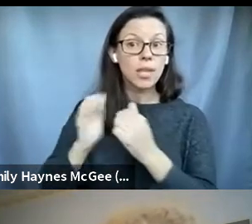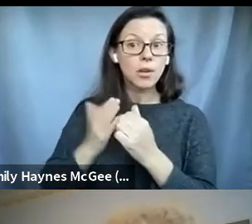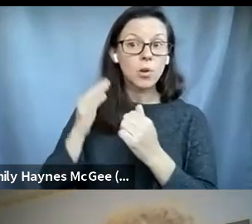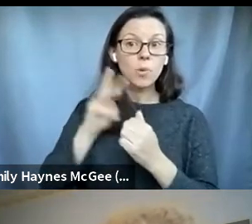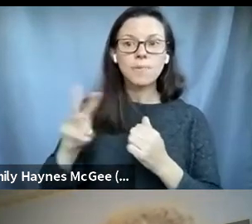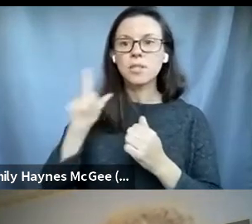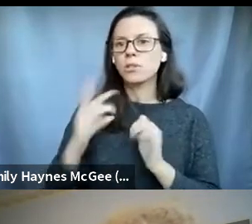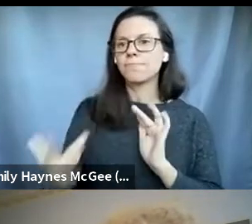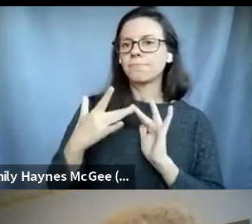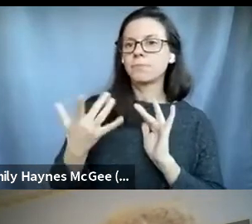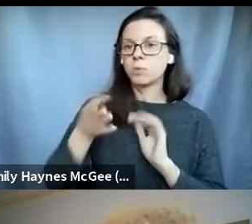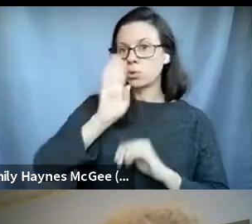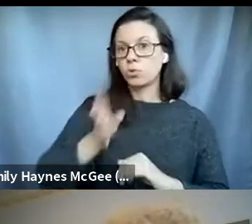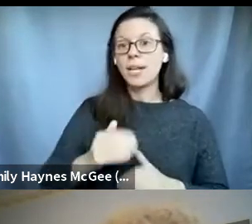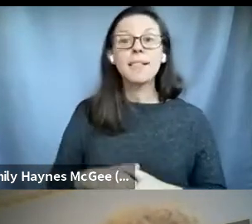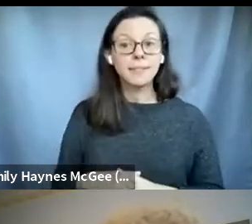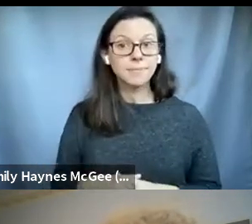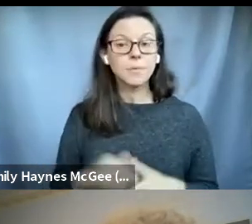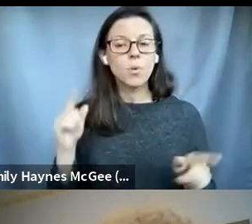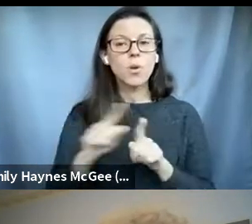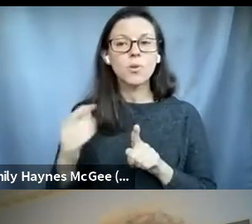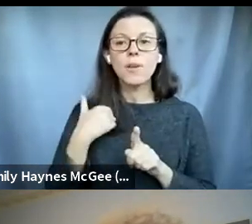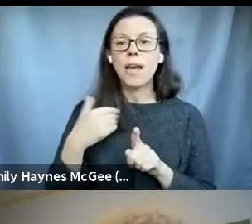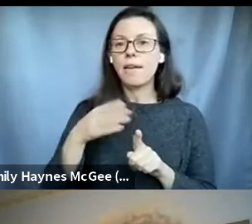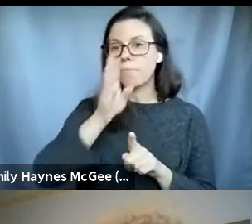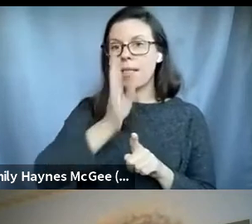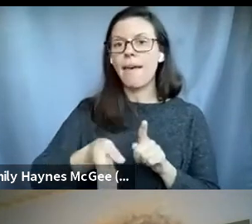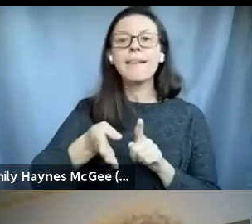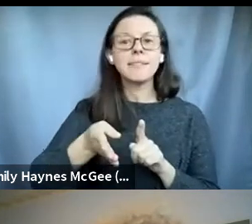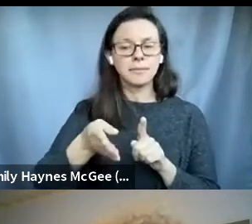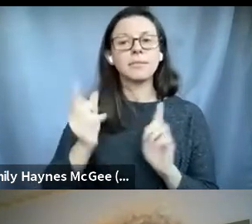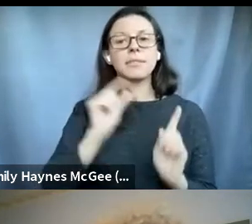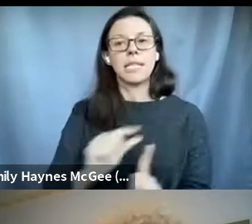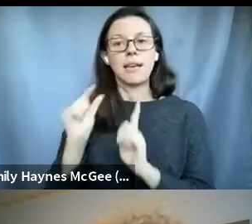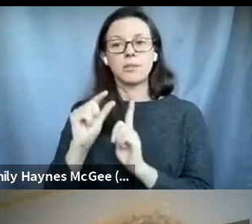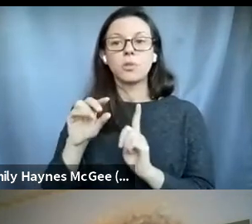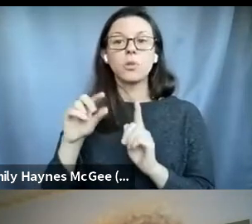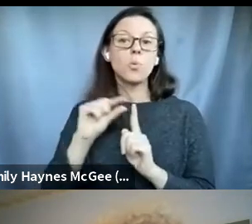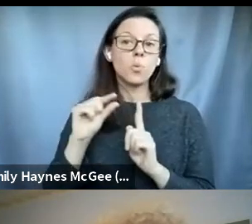You also have plain text word document form if people like that better and certainly with